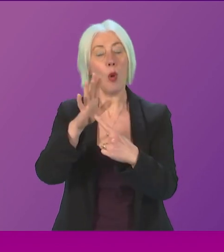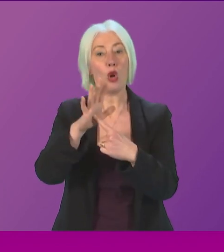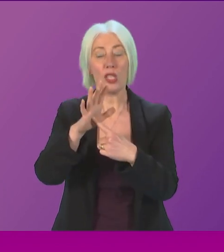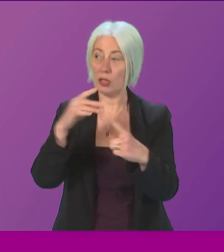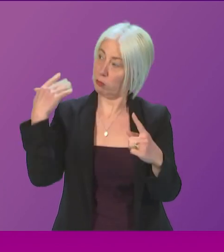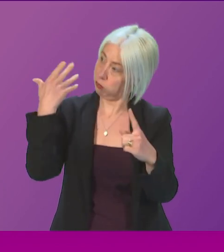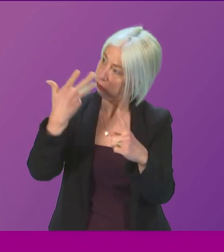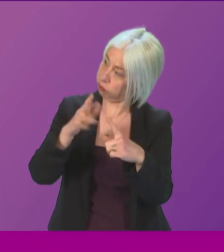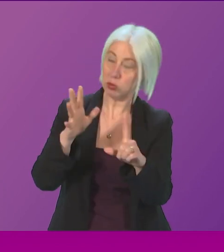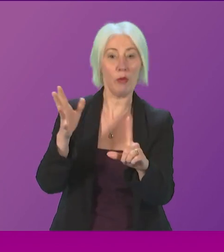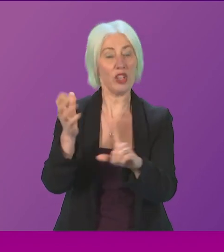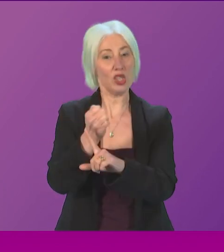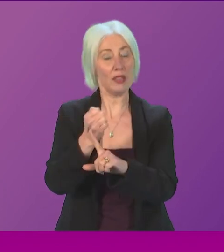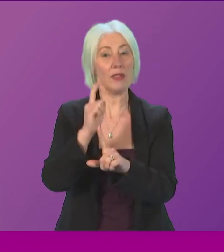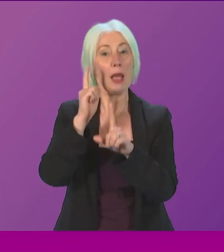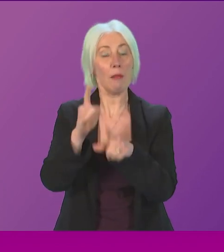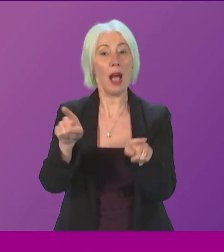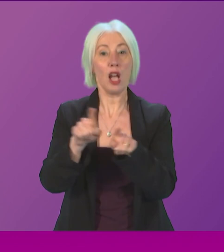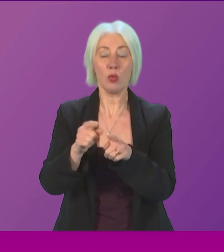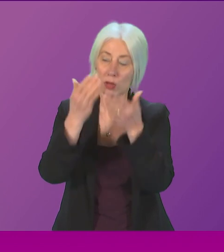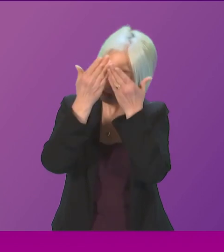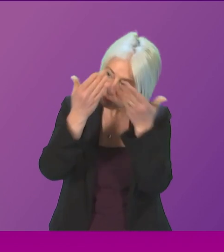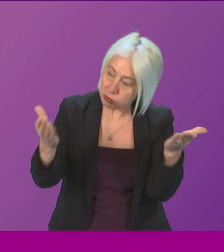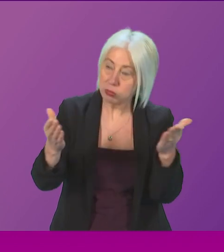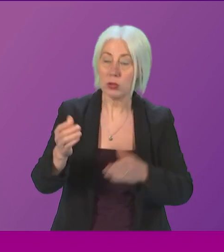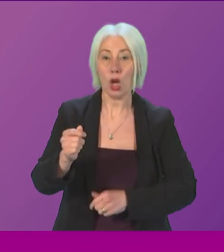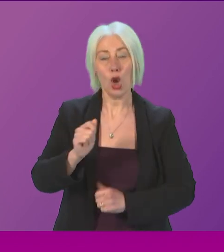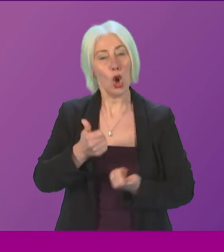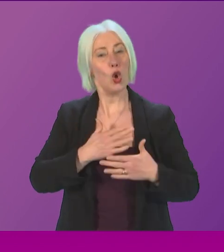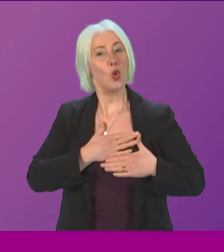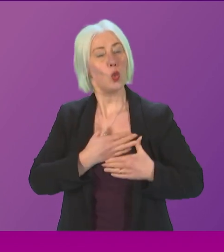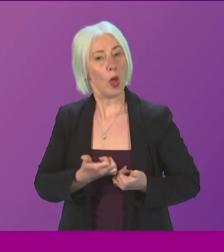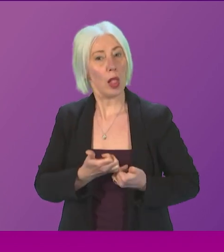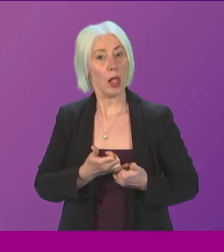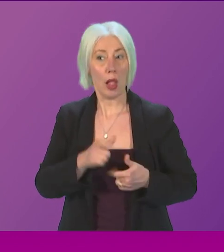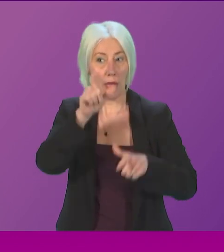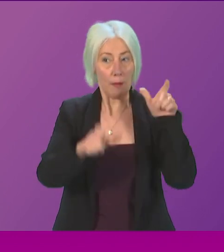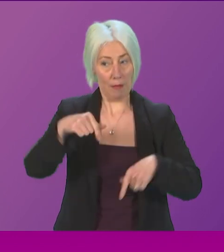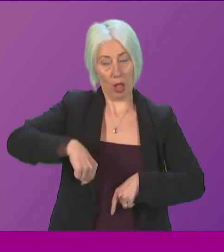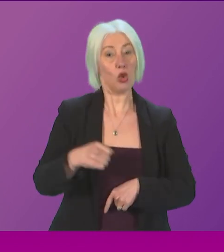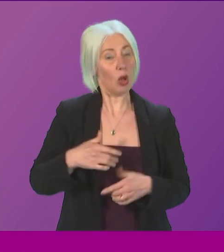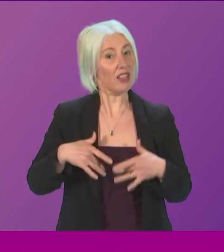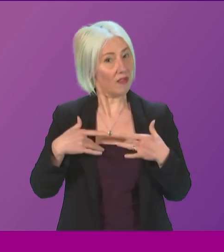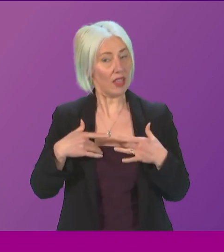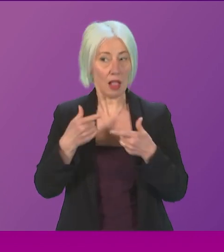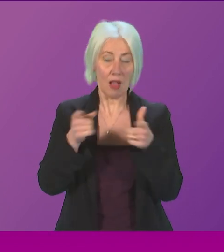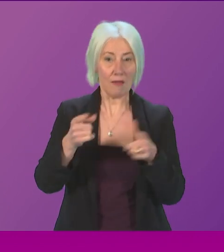will also be symbolising the respect and good will that is felt by many people in Scotland for Their Majesties personally.